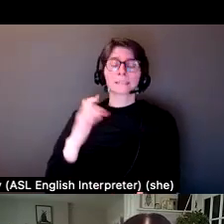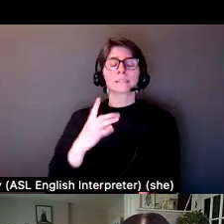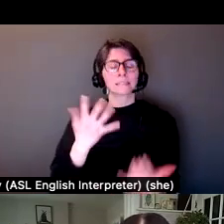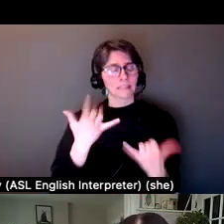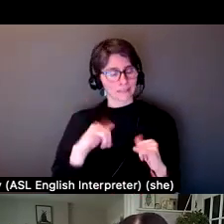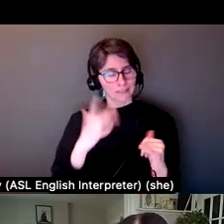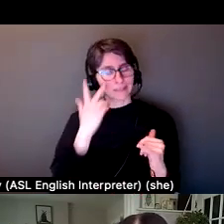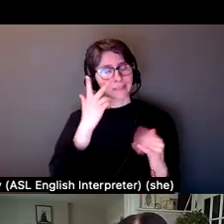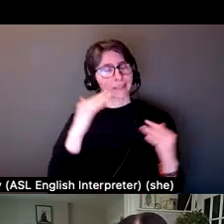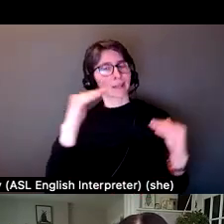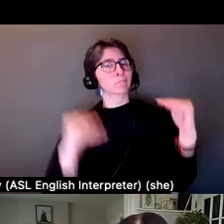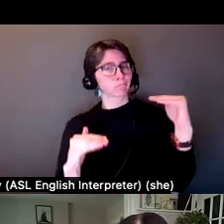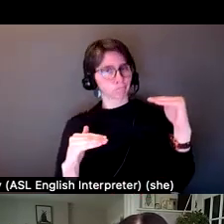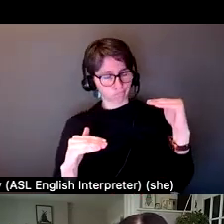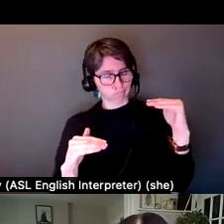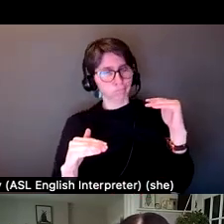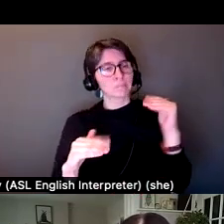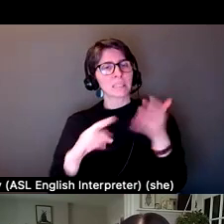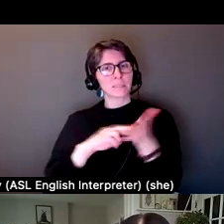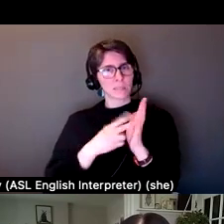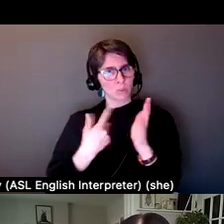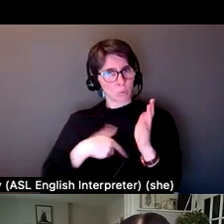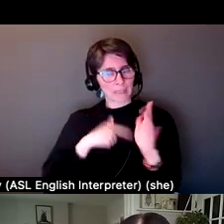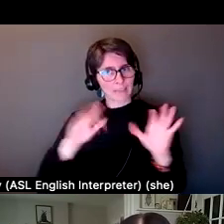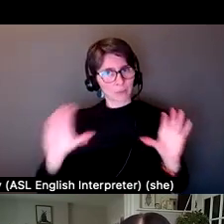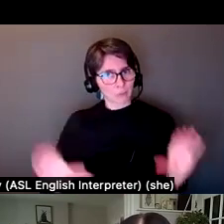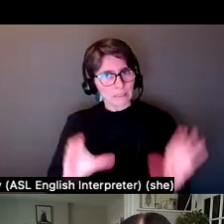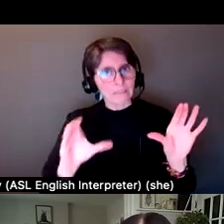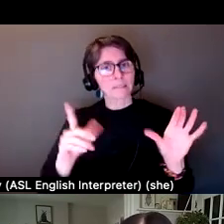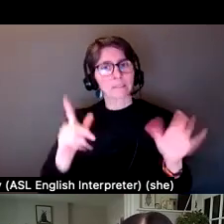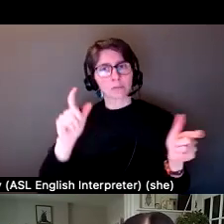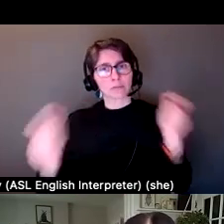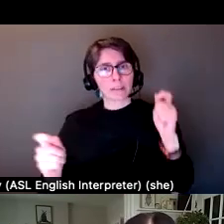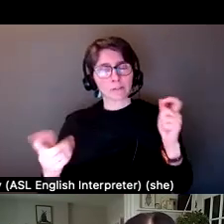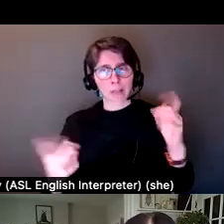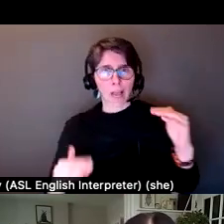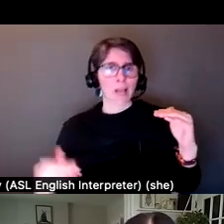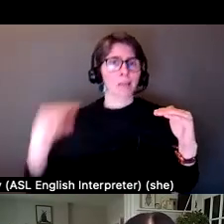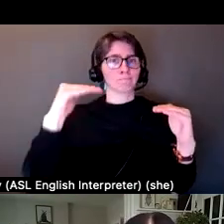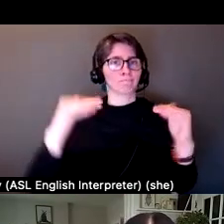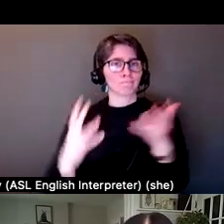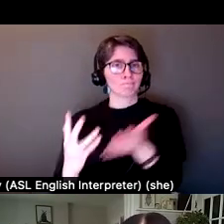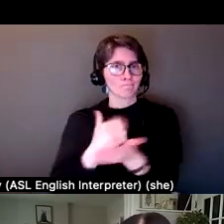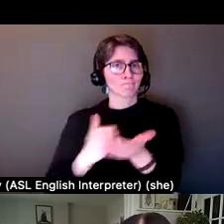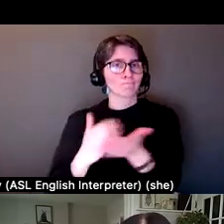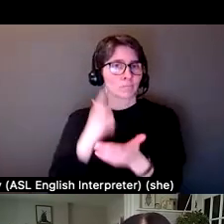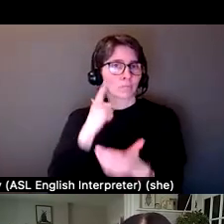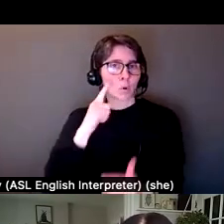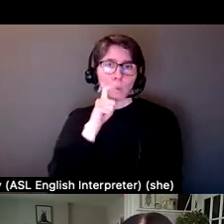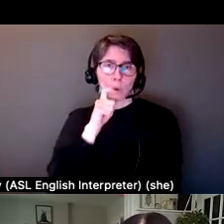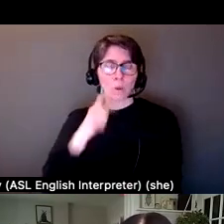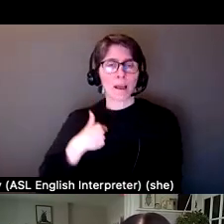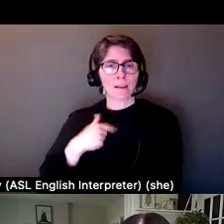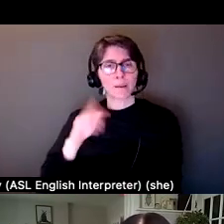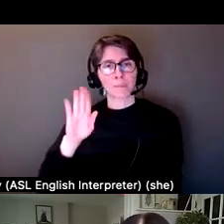continued action to address inequities and compensation. The workforce is older,